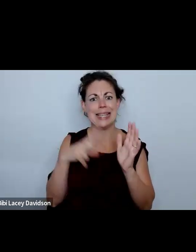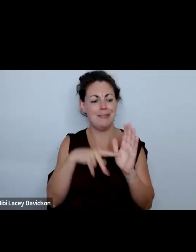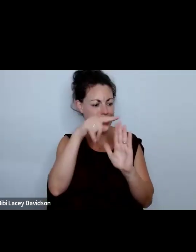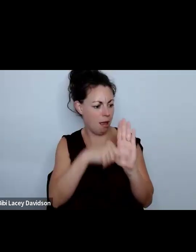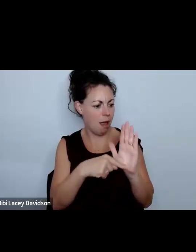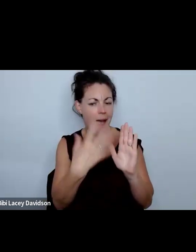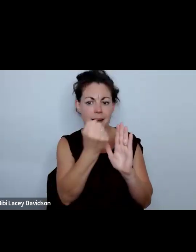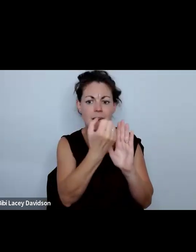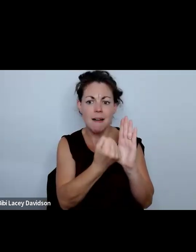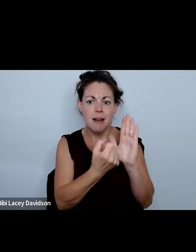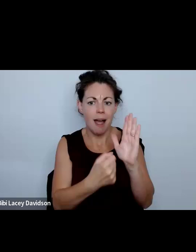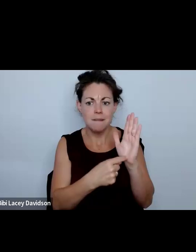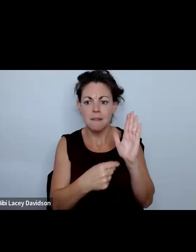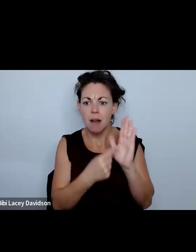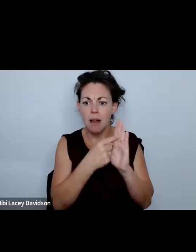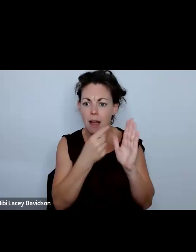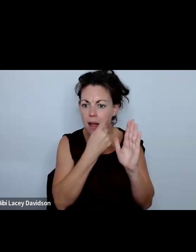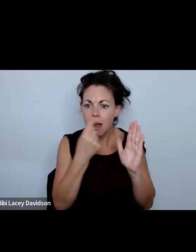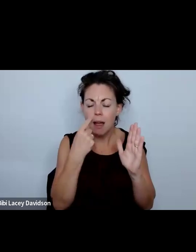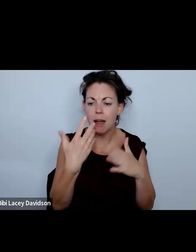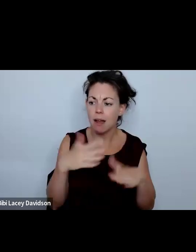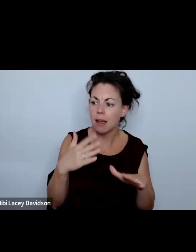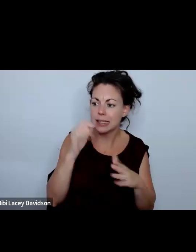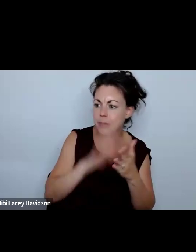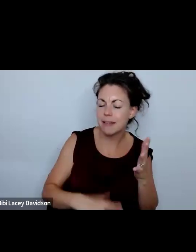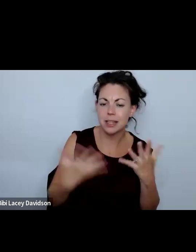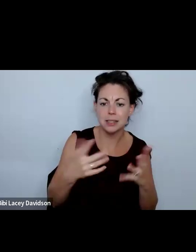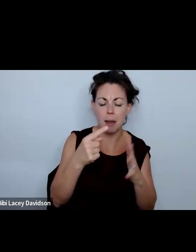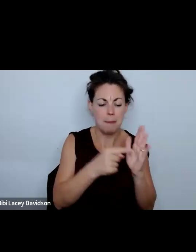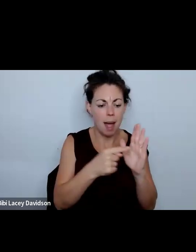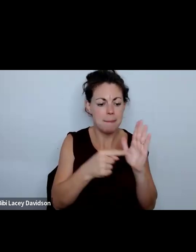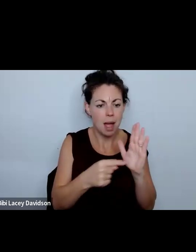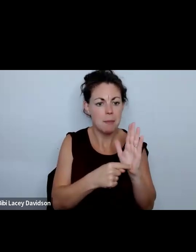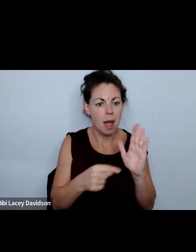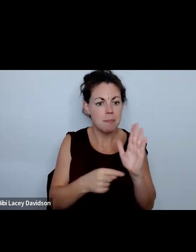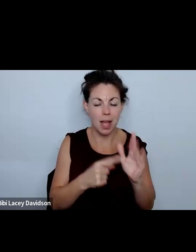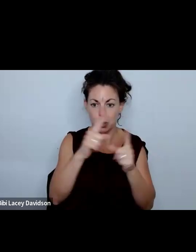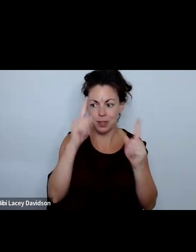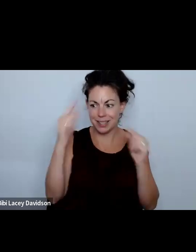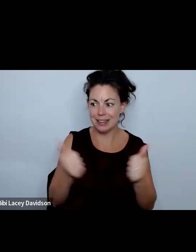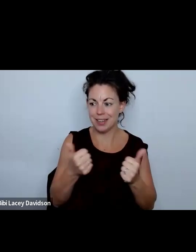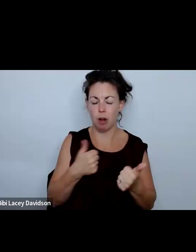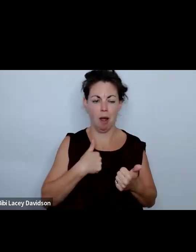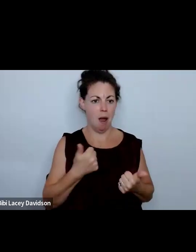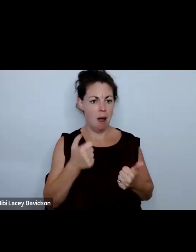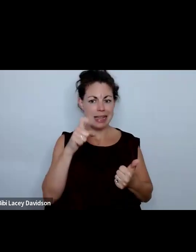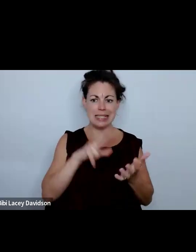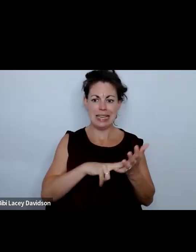from a place of passion and not really thinking about what might come after. Because when I started university, that wasn't what I had in my head.